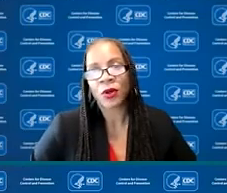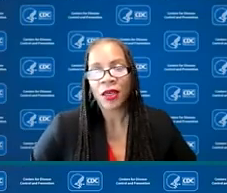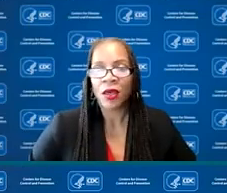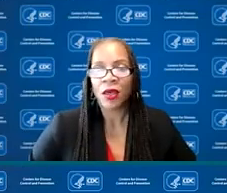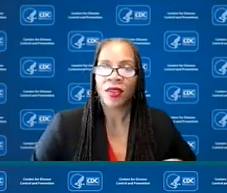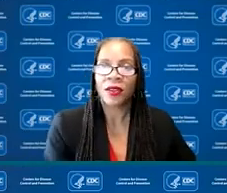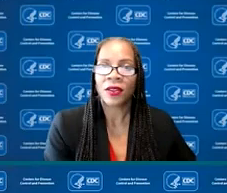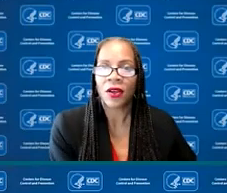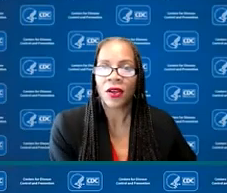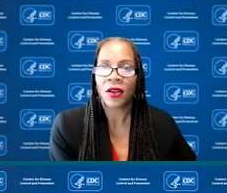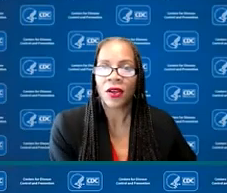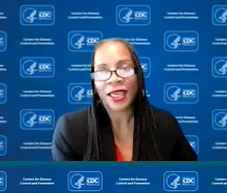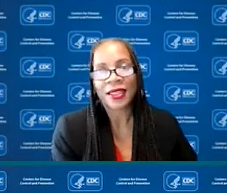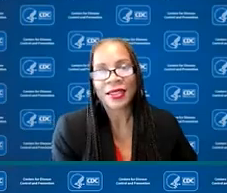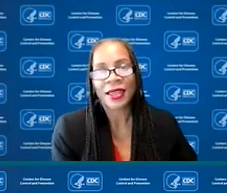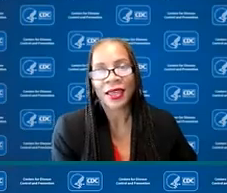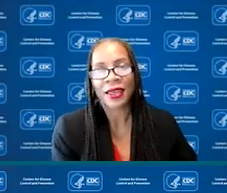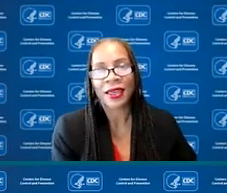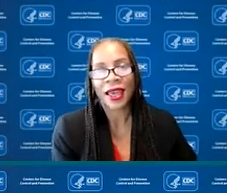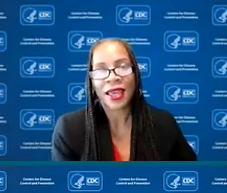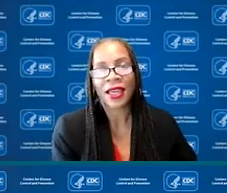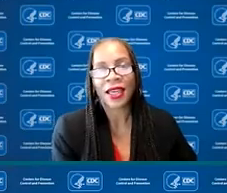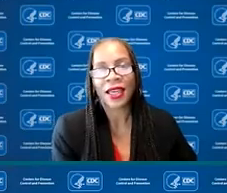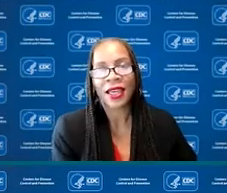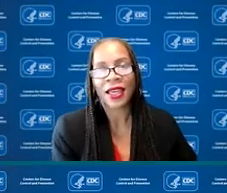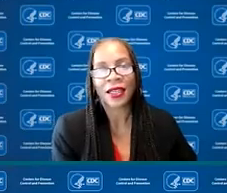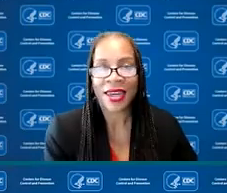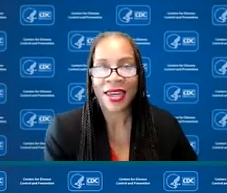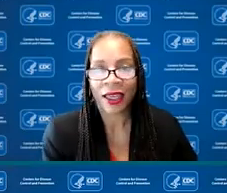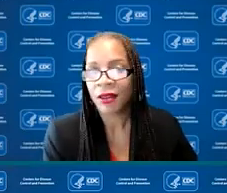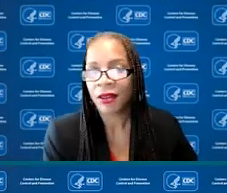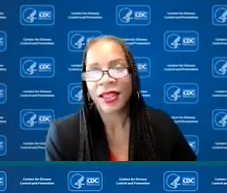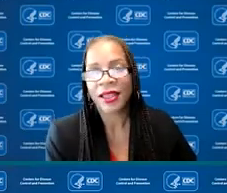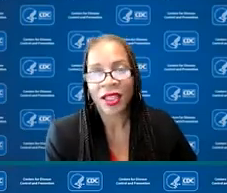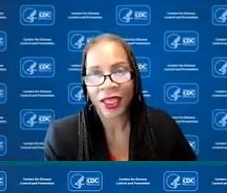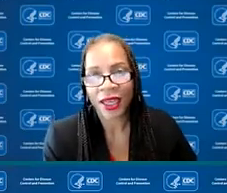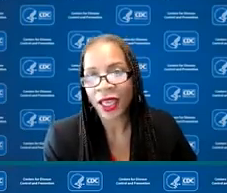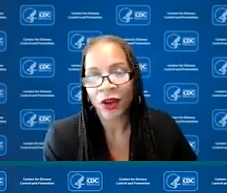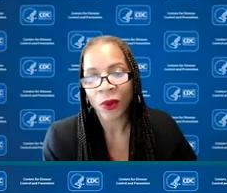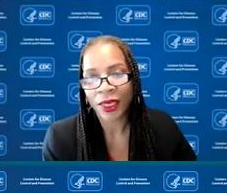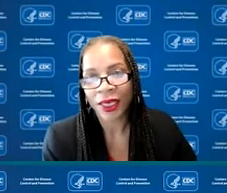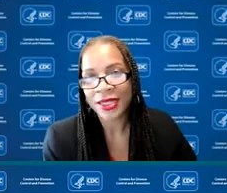when they look online and they can see at 9:00, 10:00 at night, 11:00 at night and on weekends,